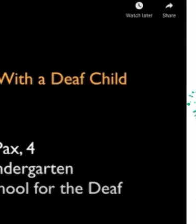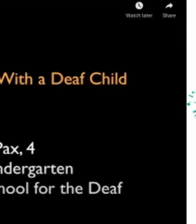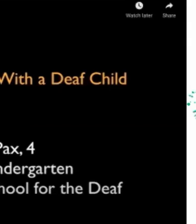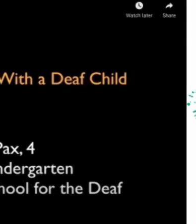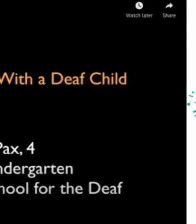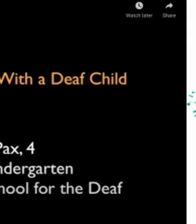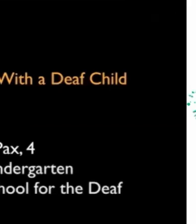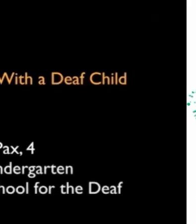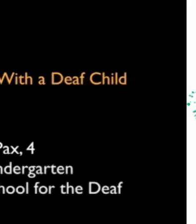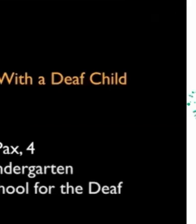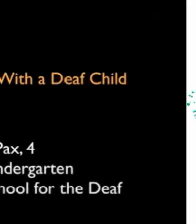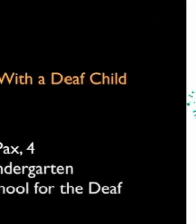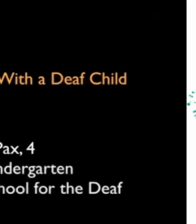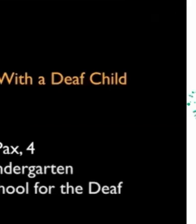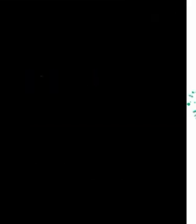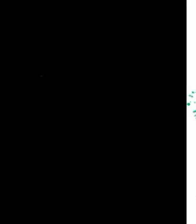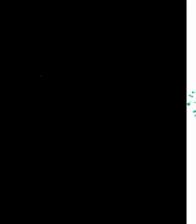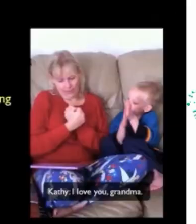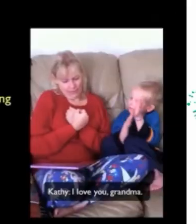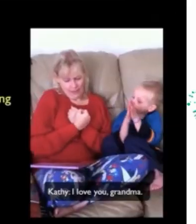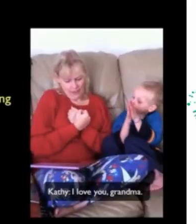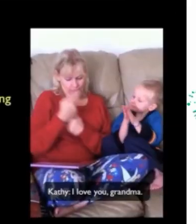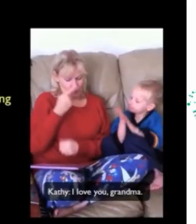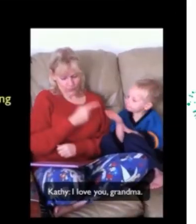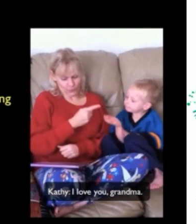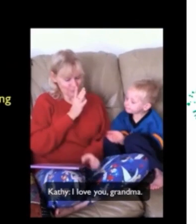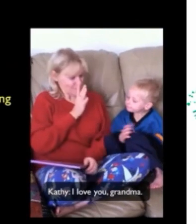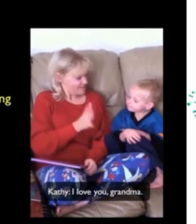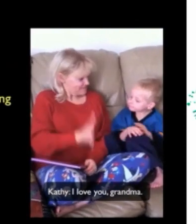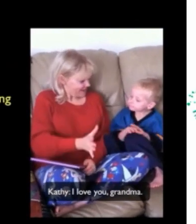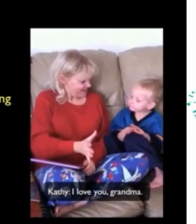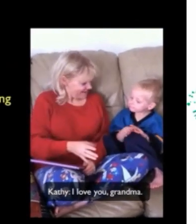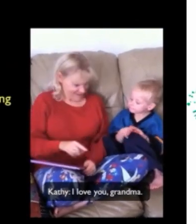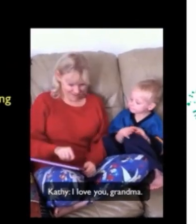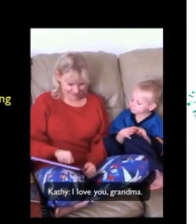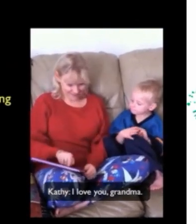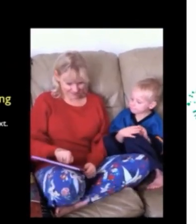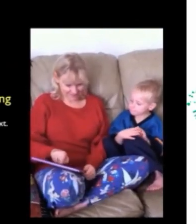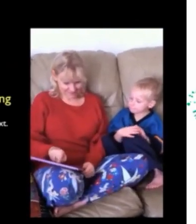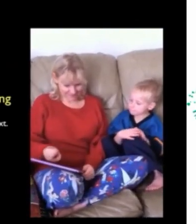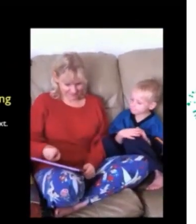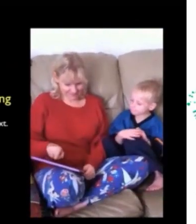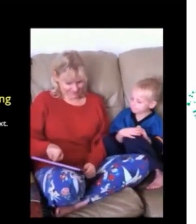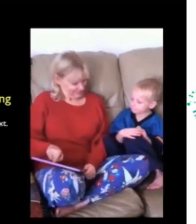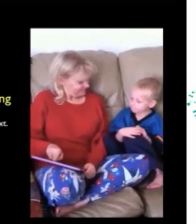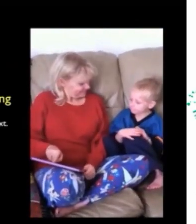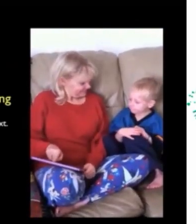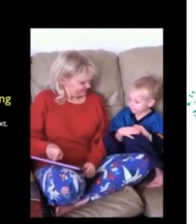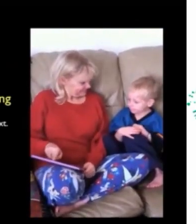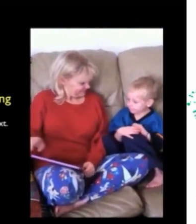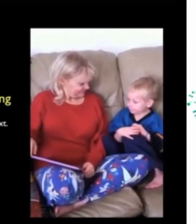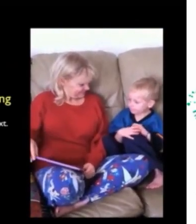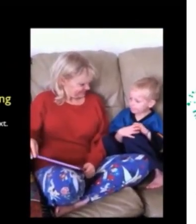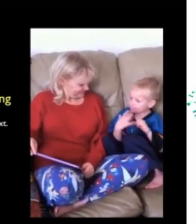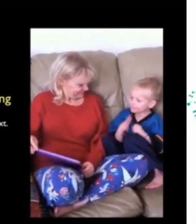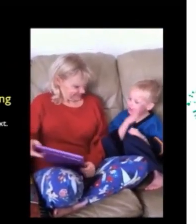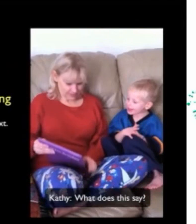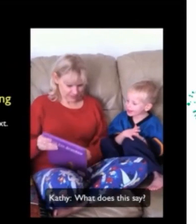Story signing with a deaf child. I love you, grandma.